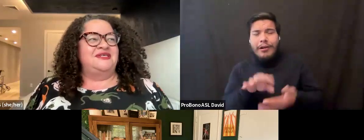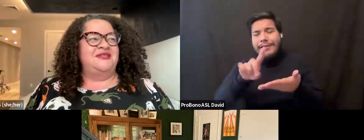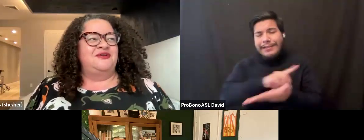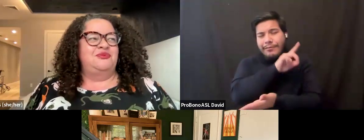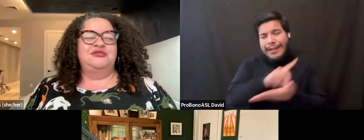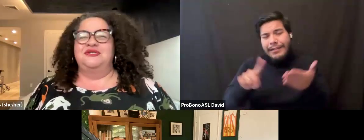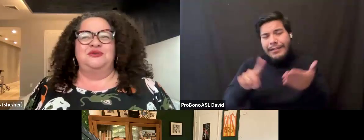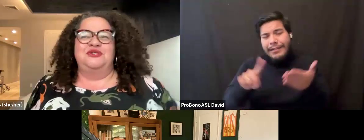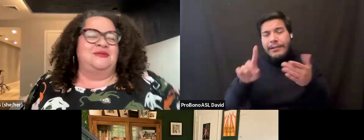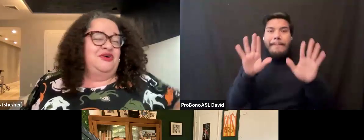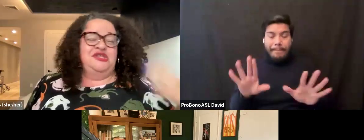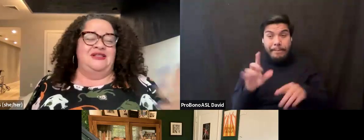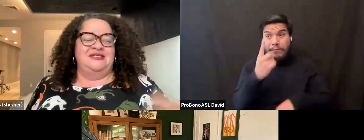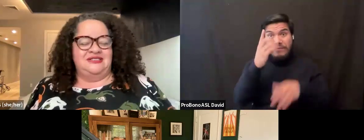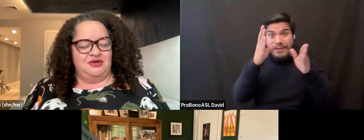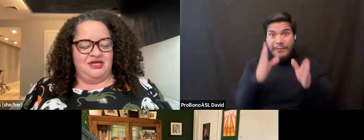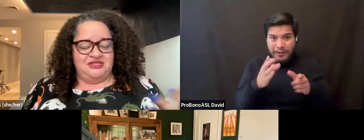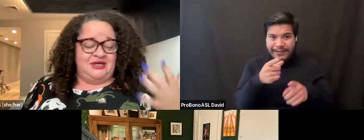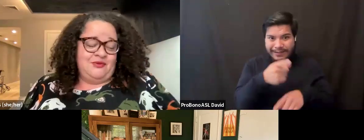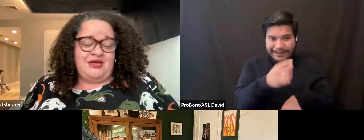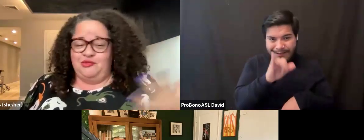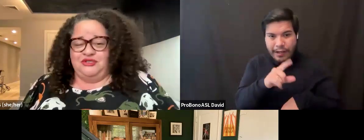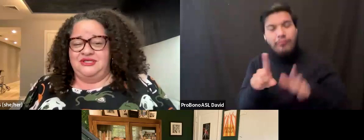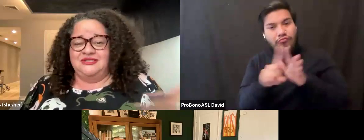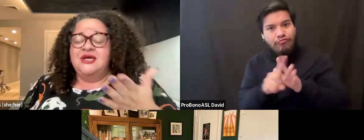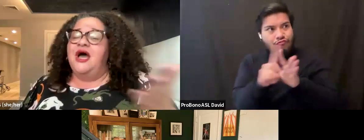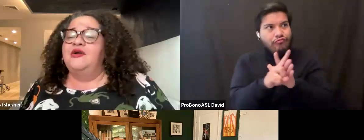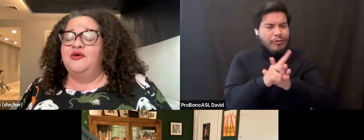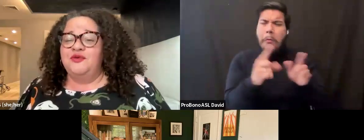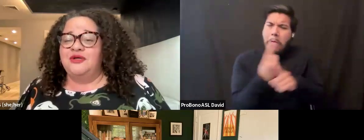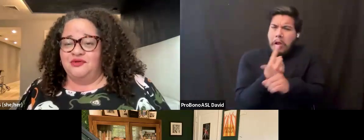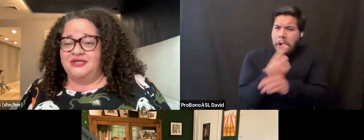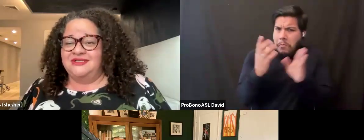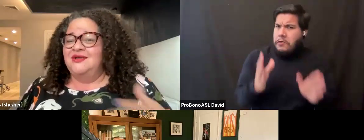there's a person who shows up for a lot of the testimony there, just like regular person, I don't know if you all know this,